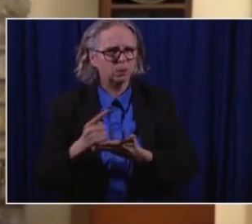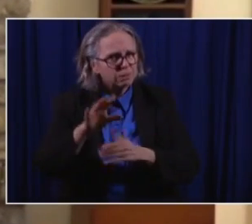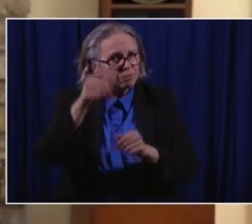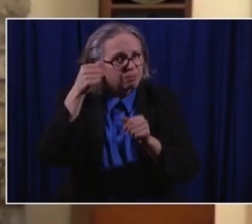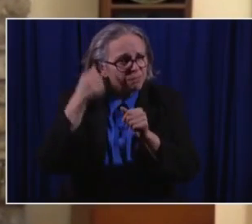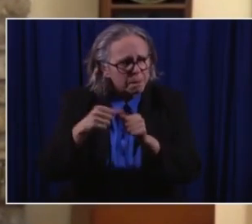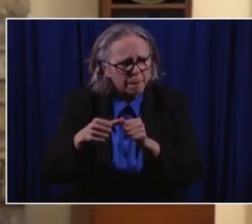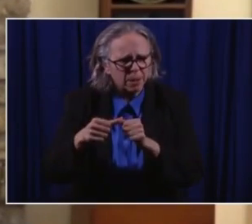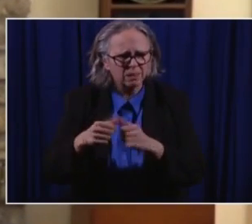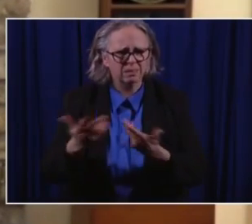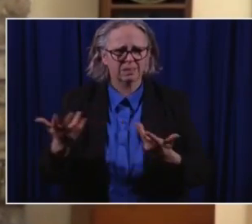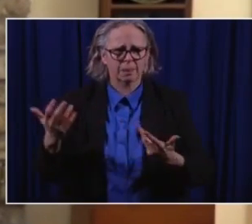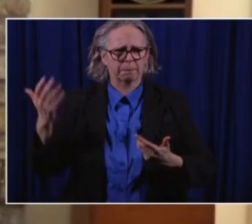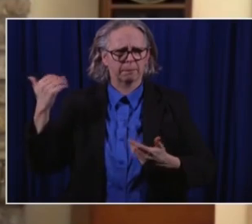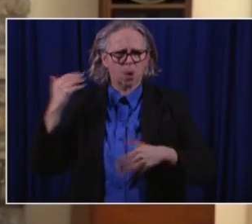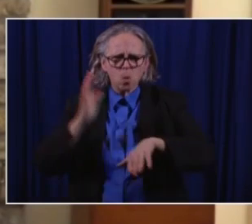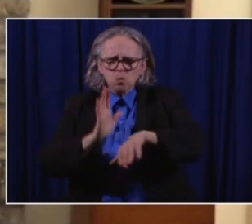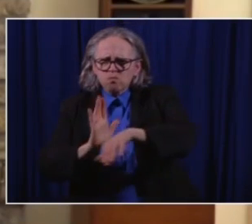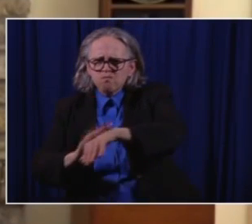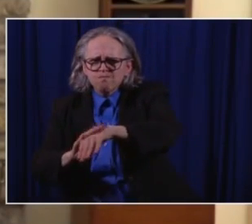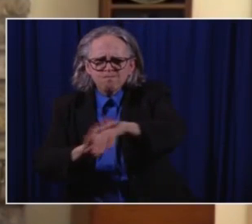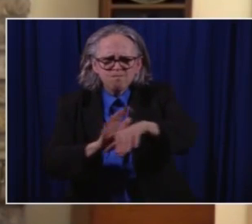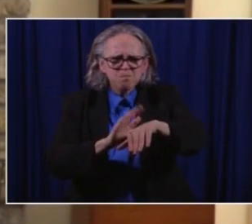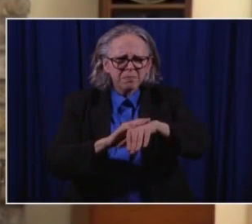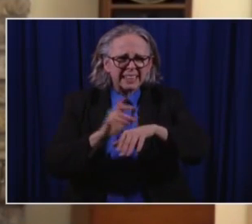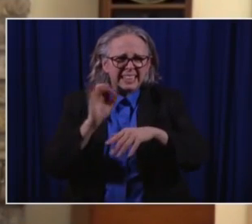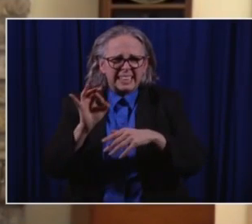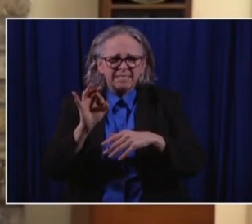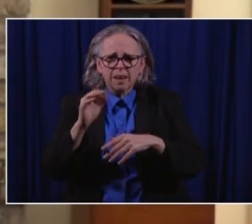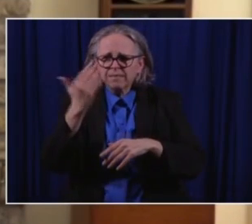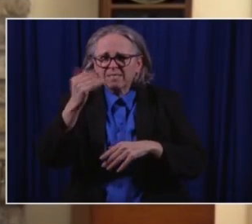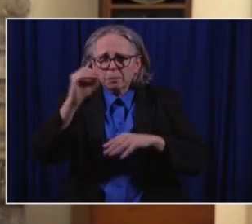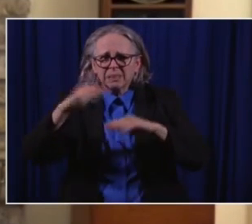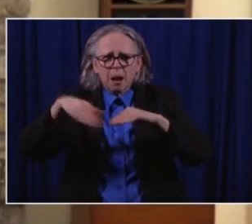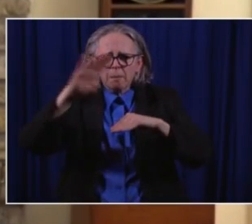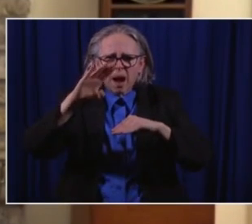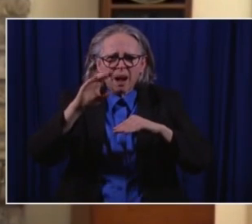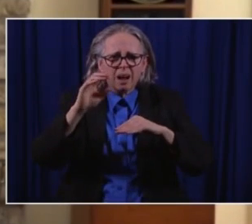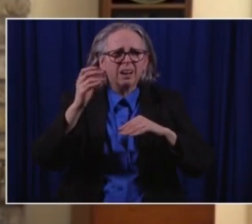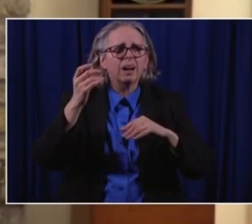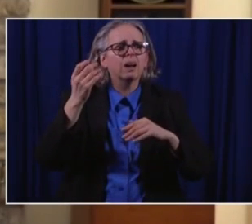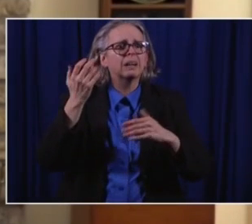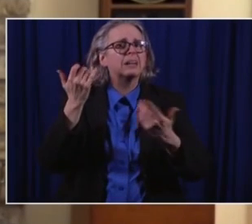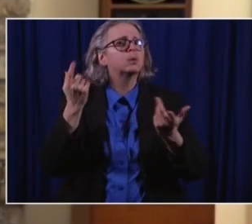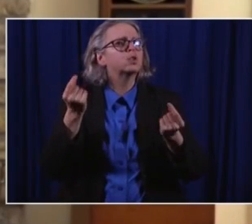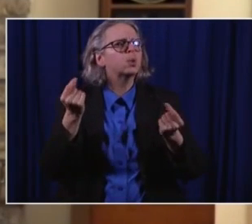And that is the travel advisory and. This is the map. He put up some something different has